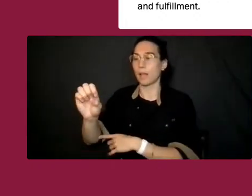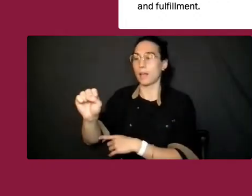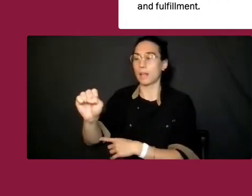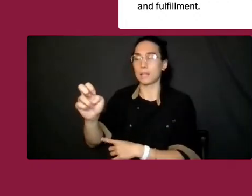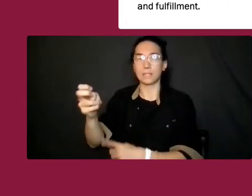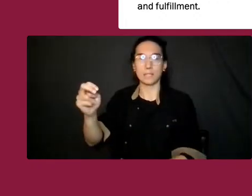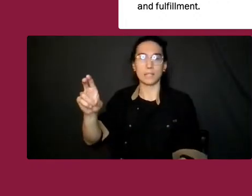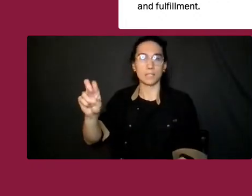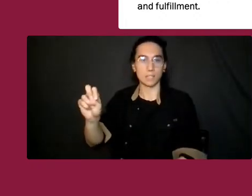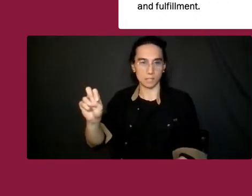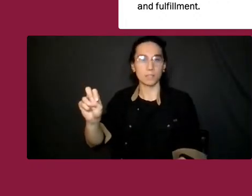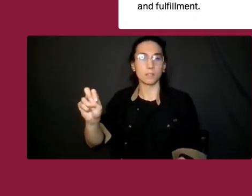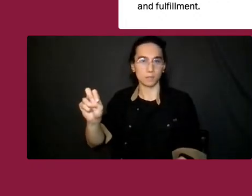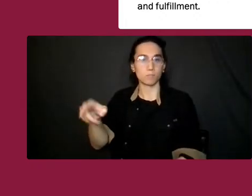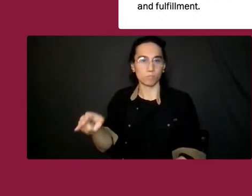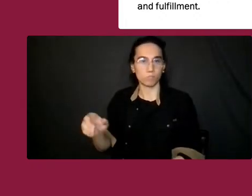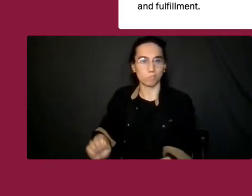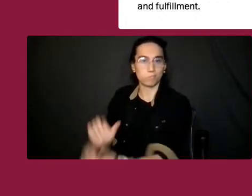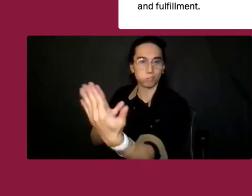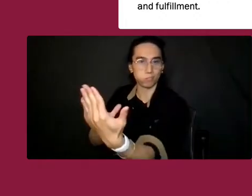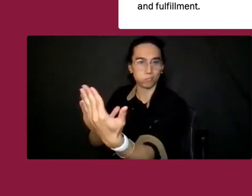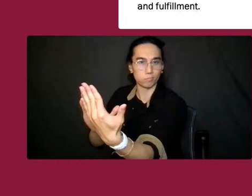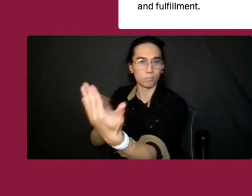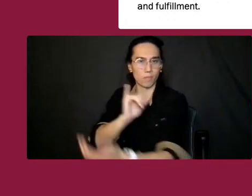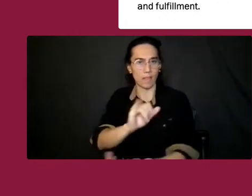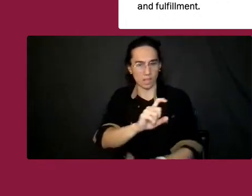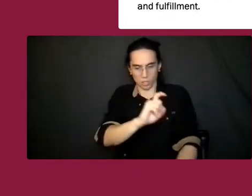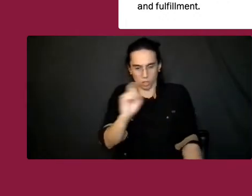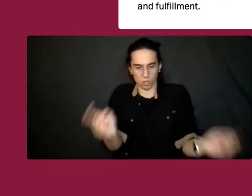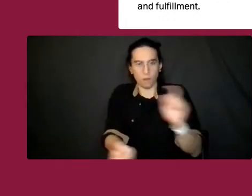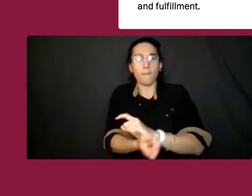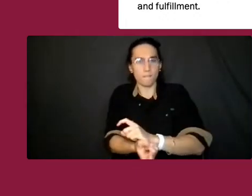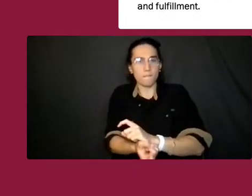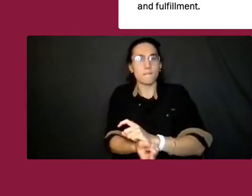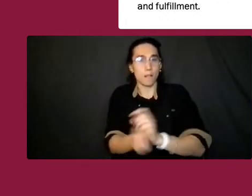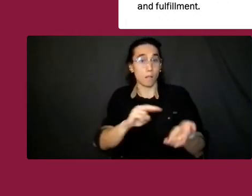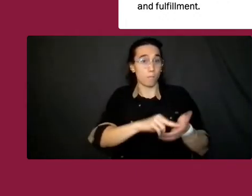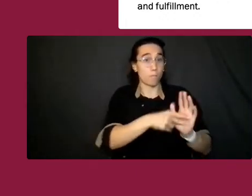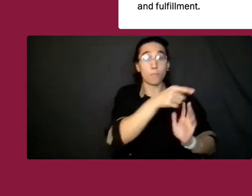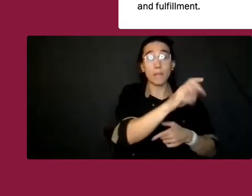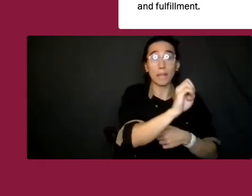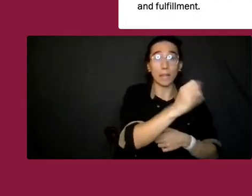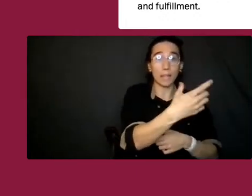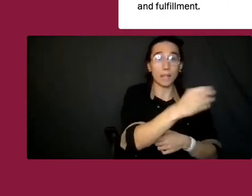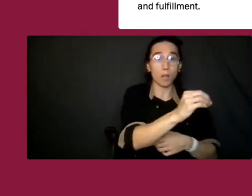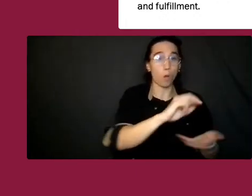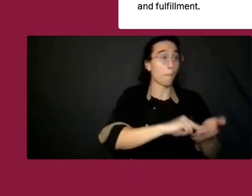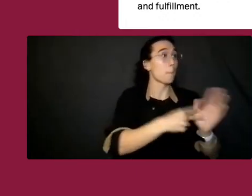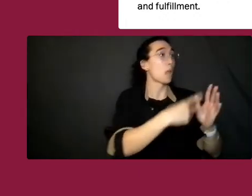that means a shift of focus from external validation and competitive success